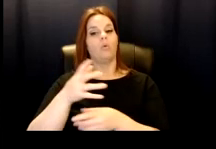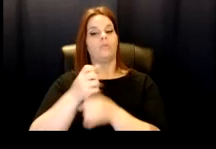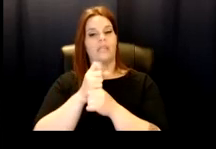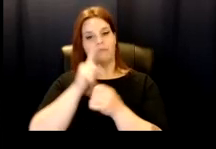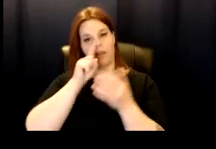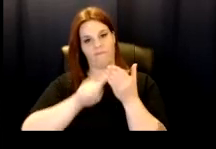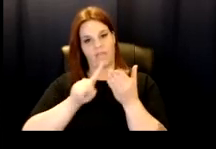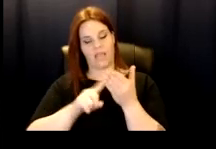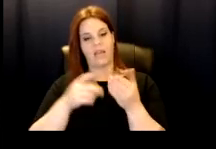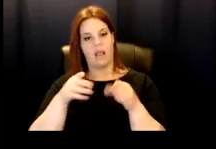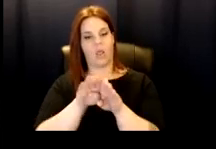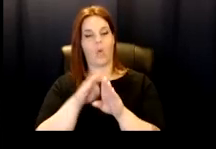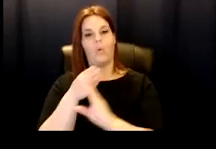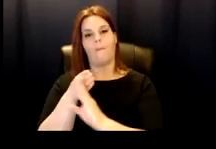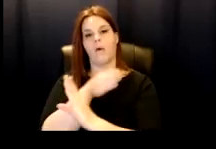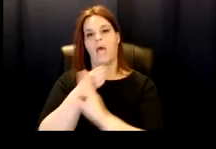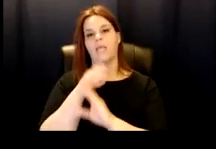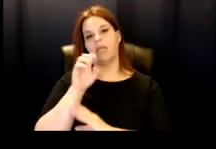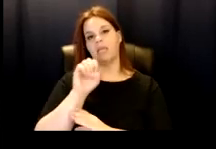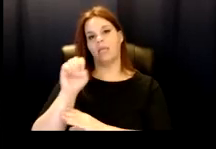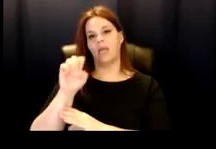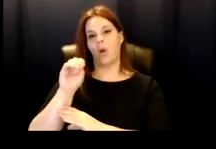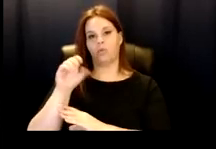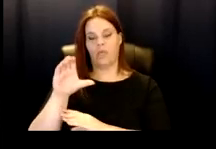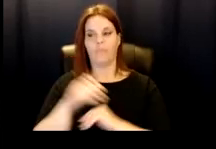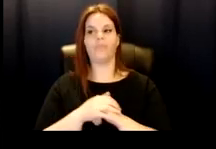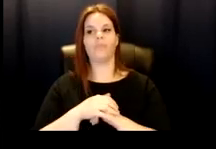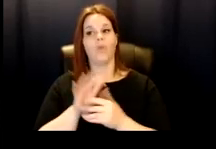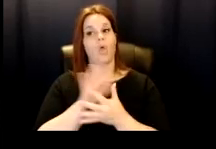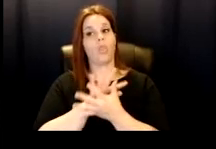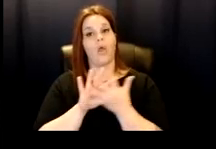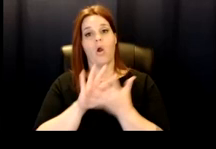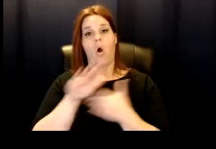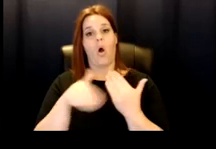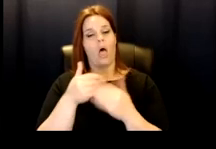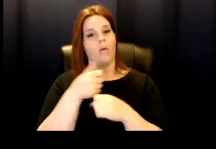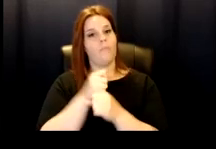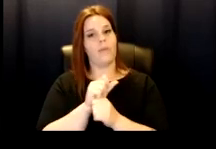and closed by the EEOC. And those all are comprised within the database. We have 28